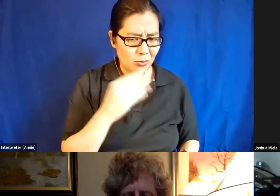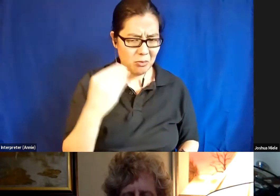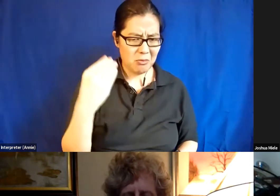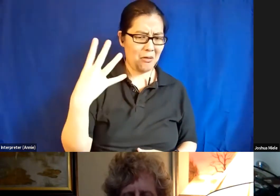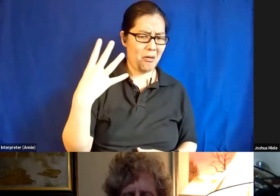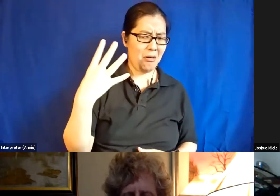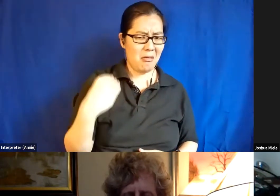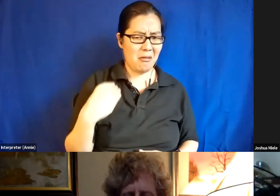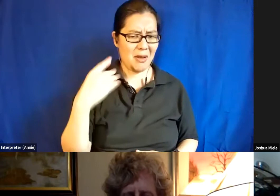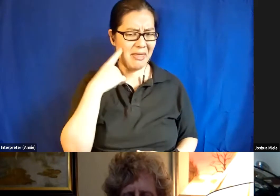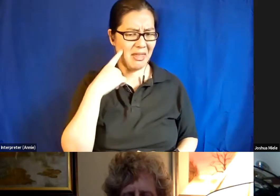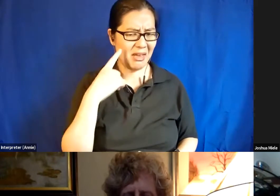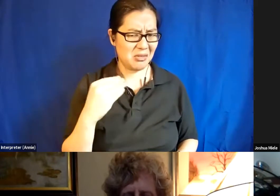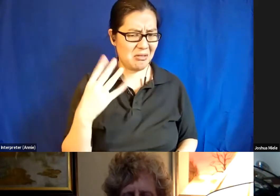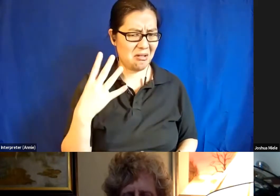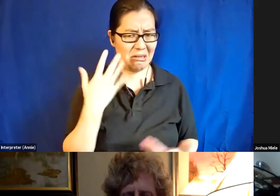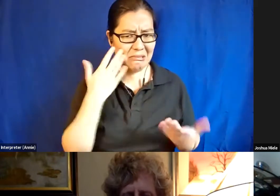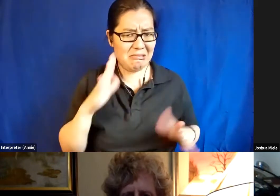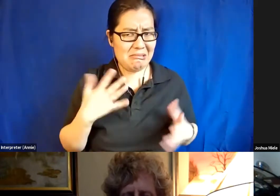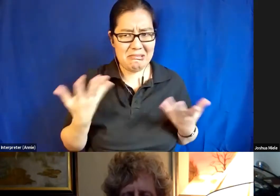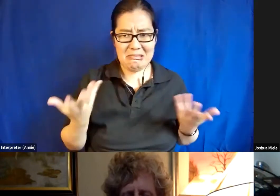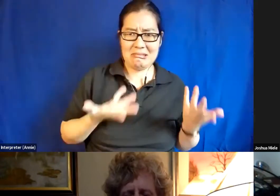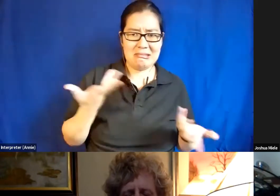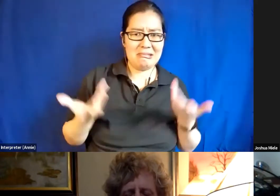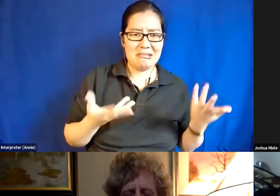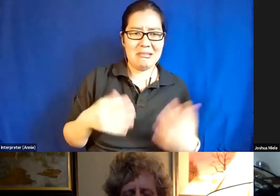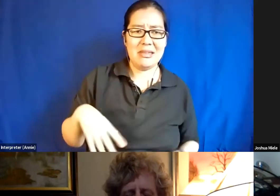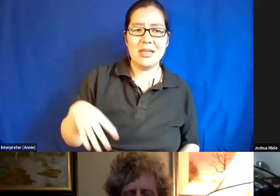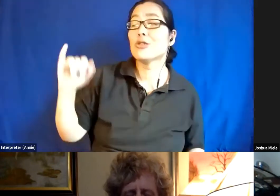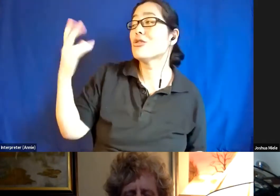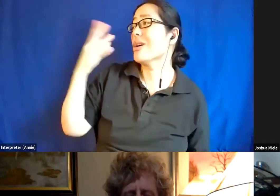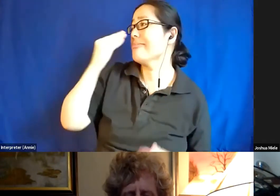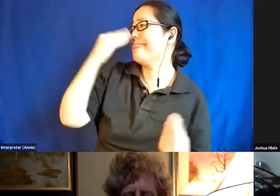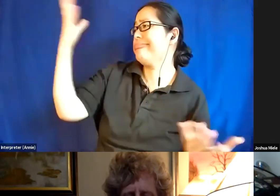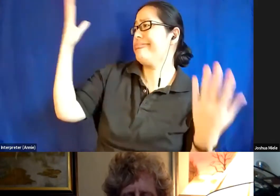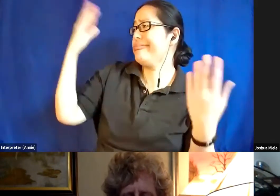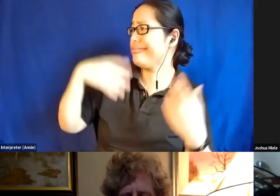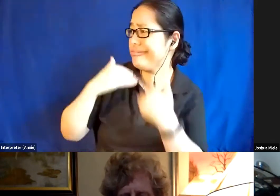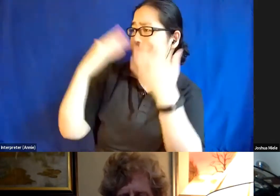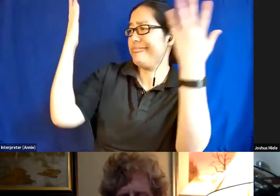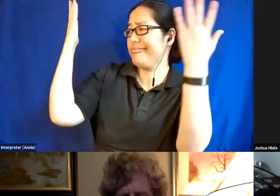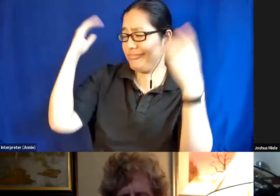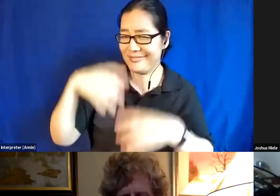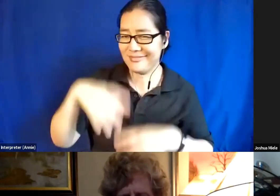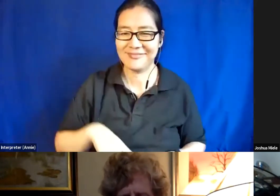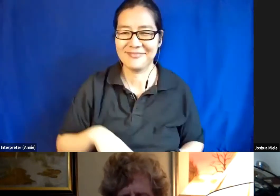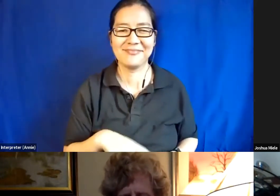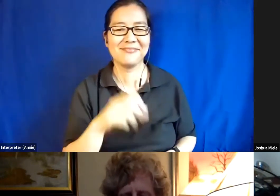turned my mine. Hey,